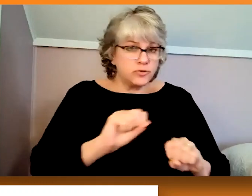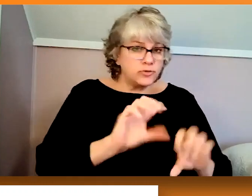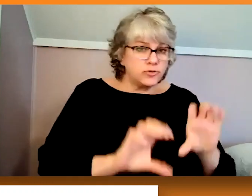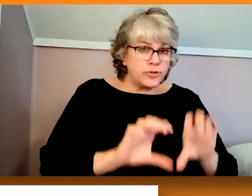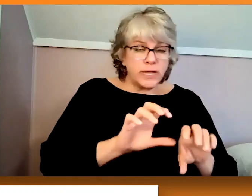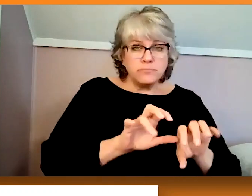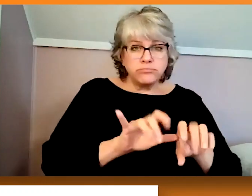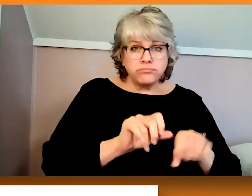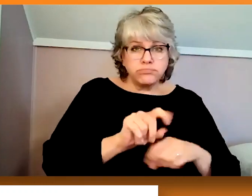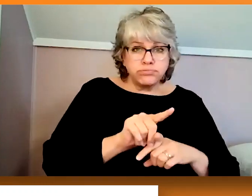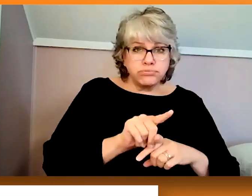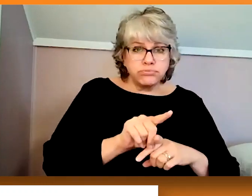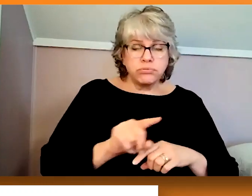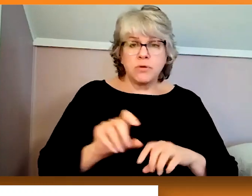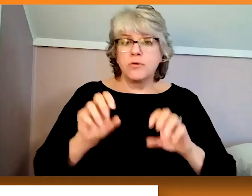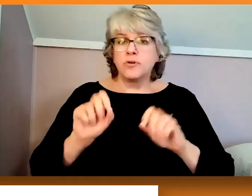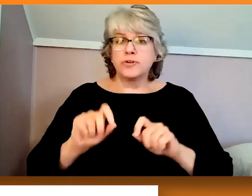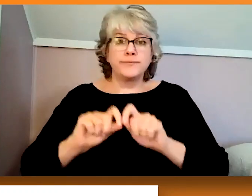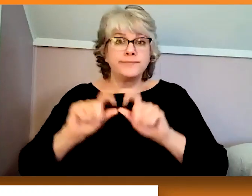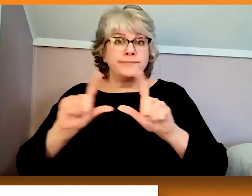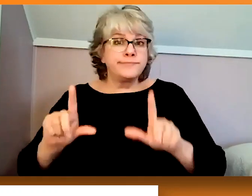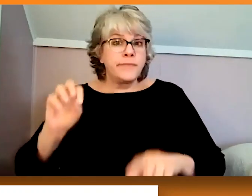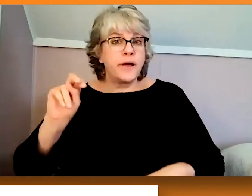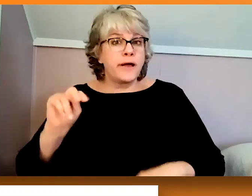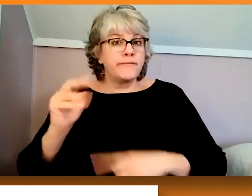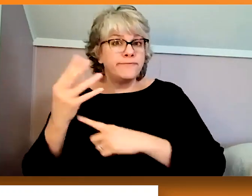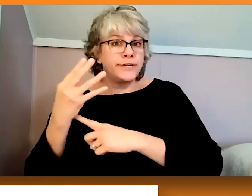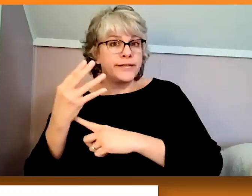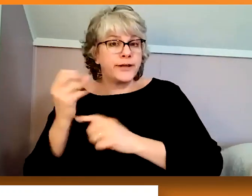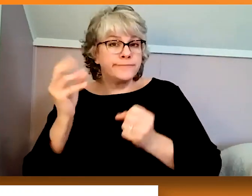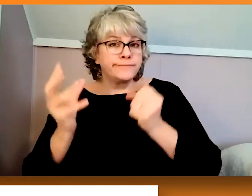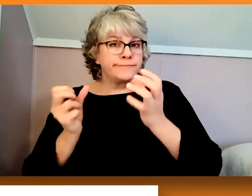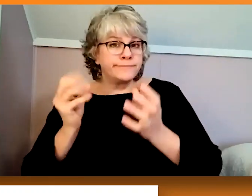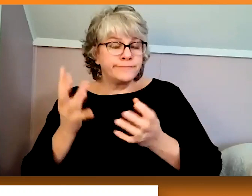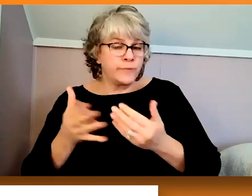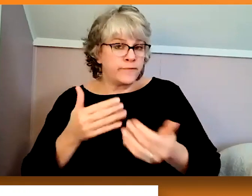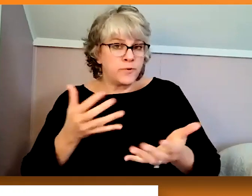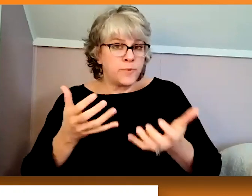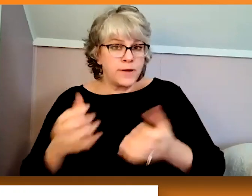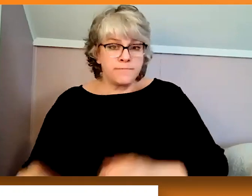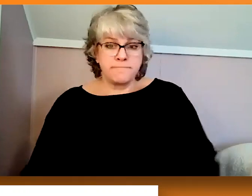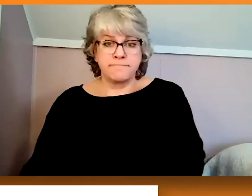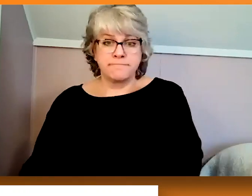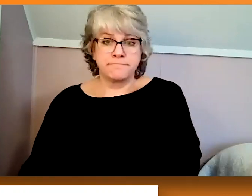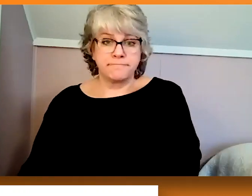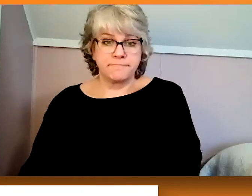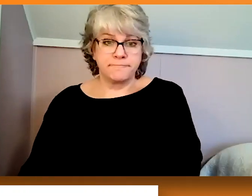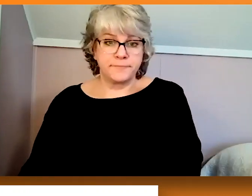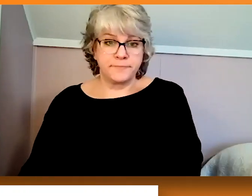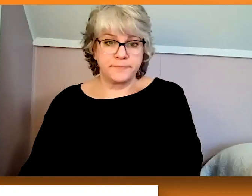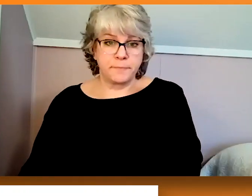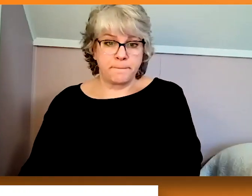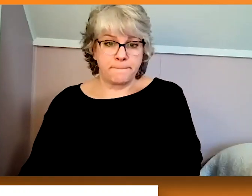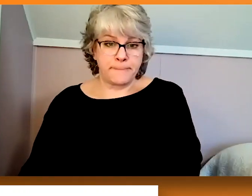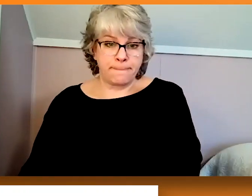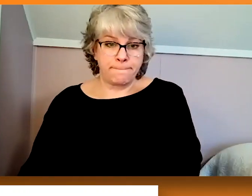Again, use your chat box, or if you want to turn your video on, that's fine, as well.